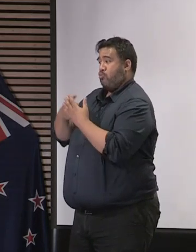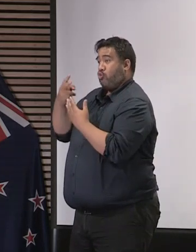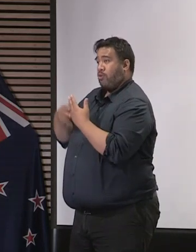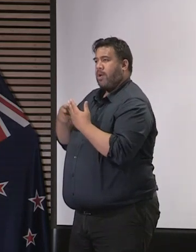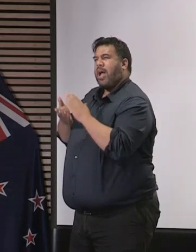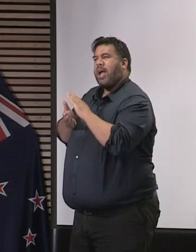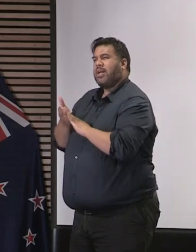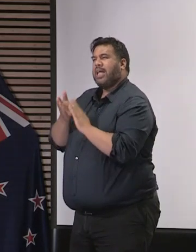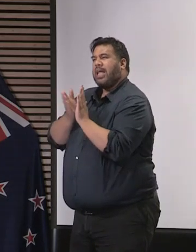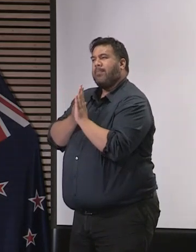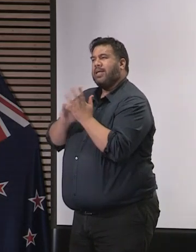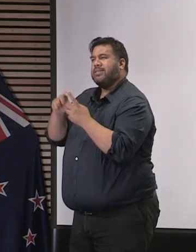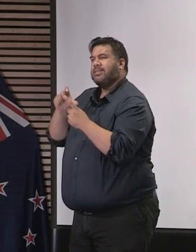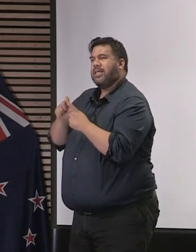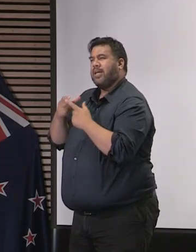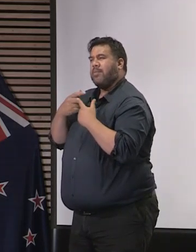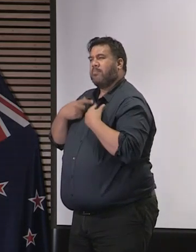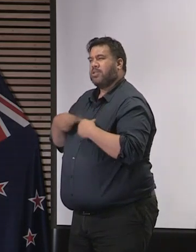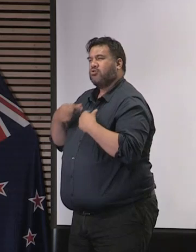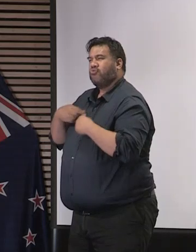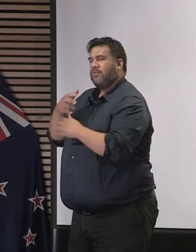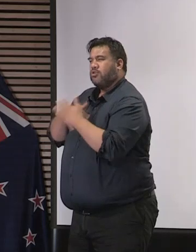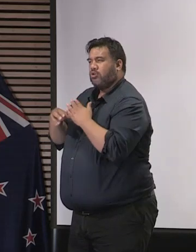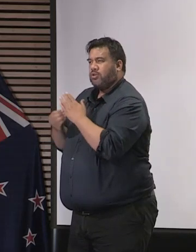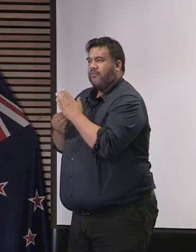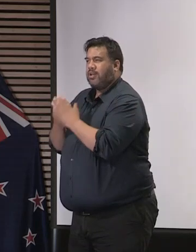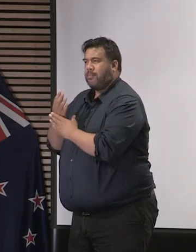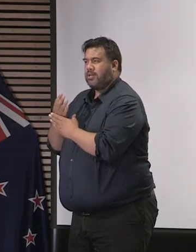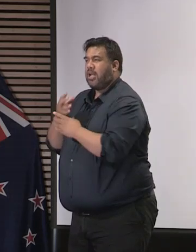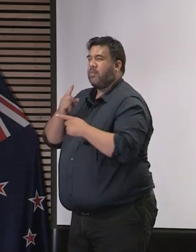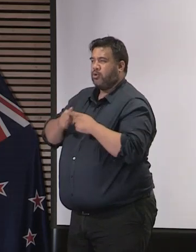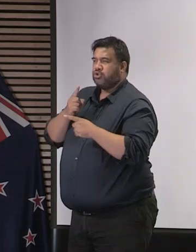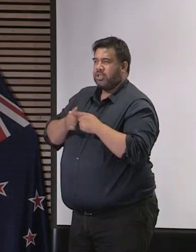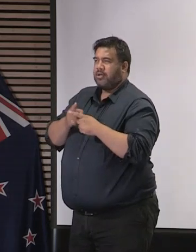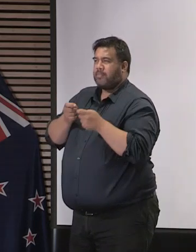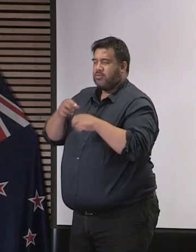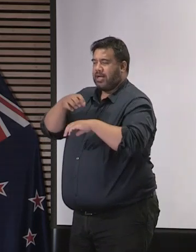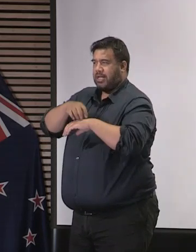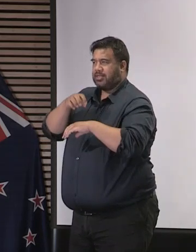mentioned last week the phone outreach programme that's